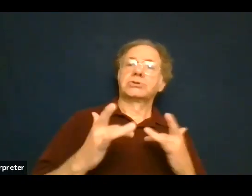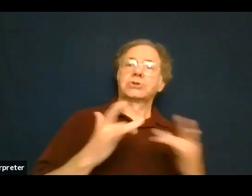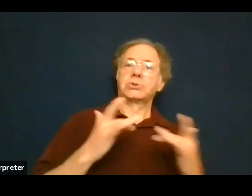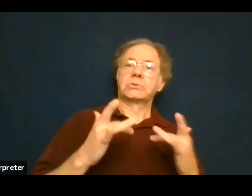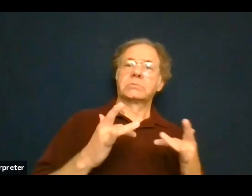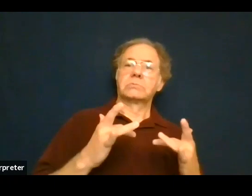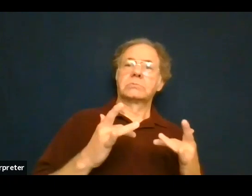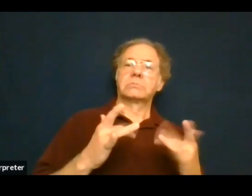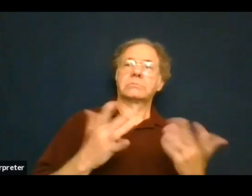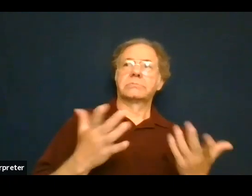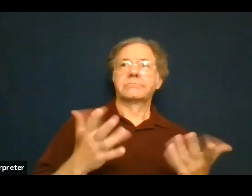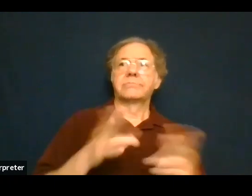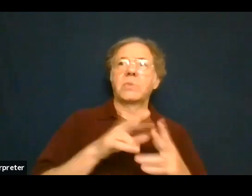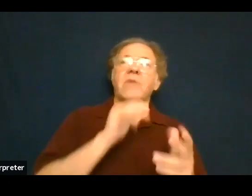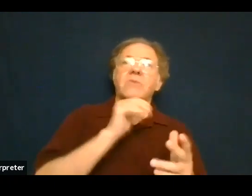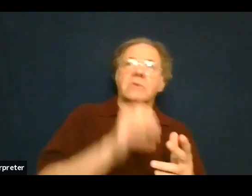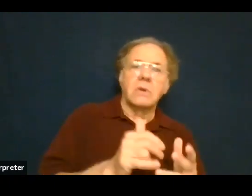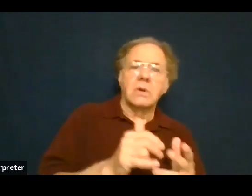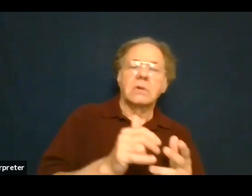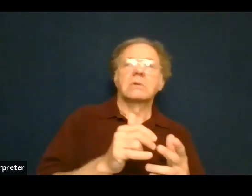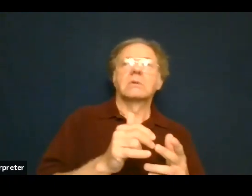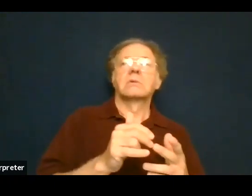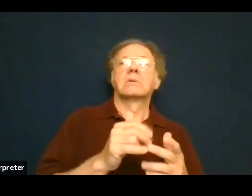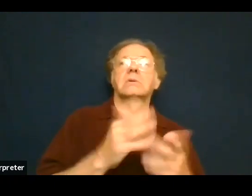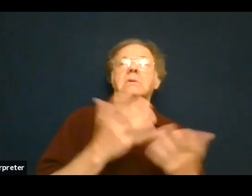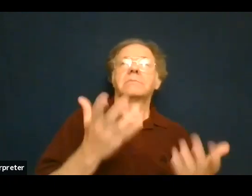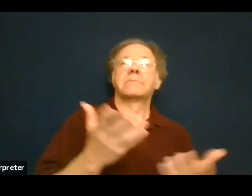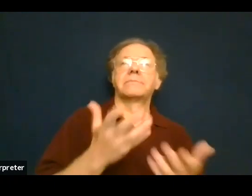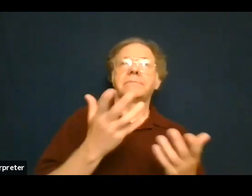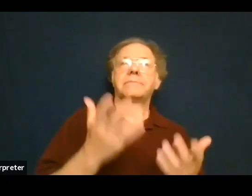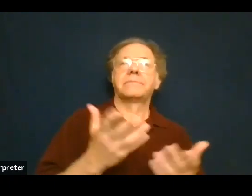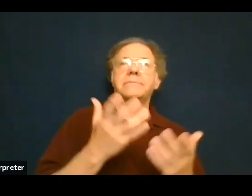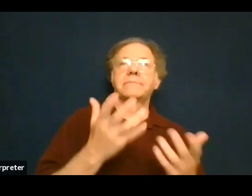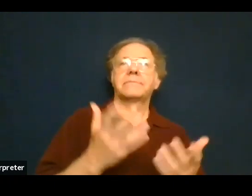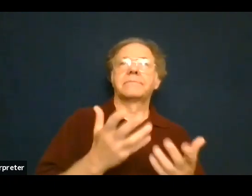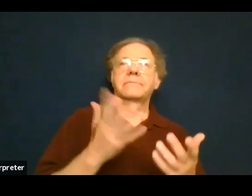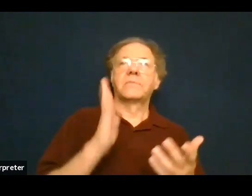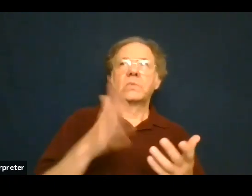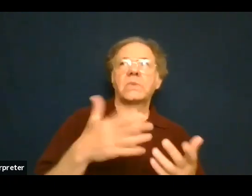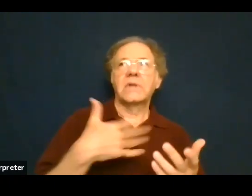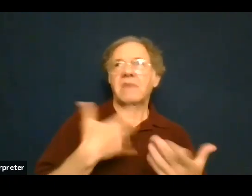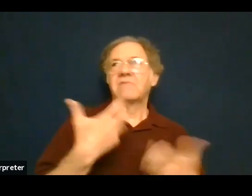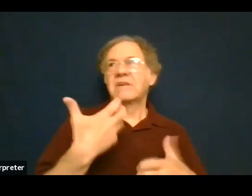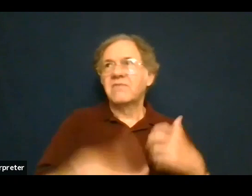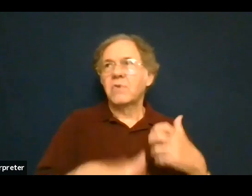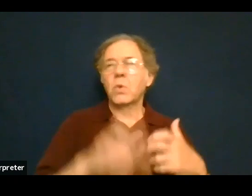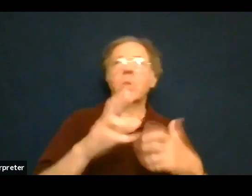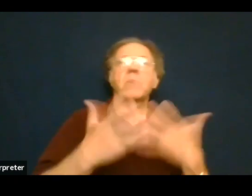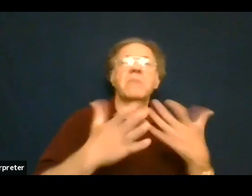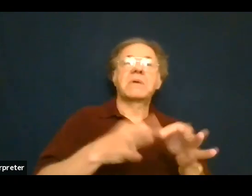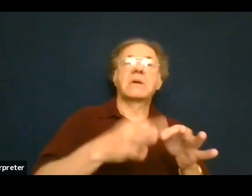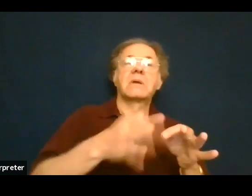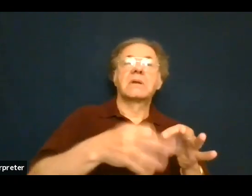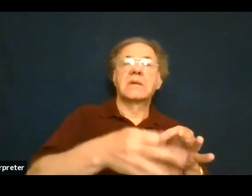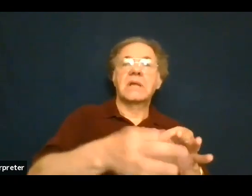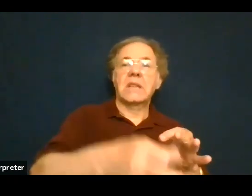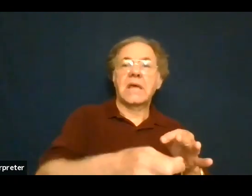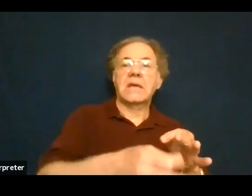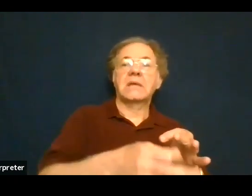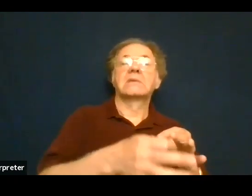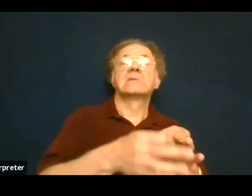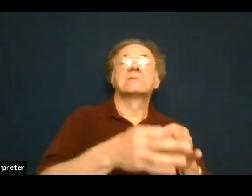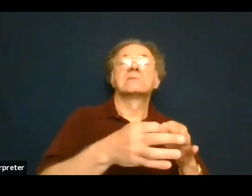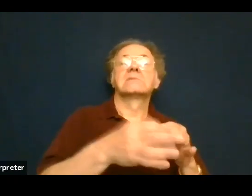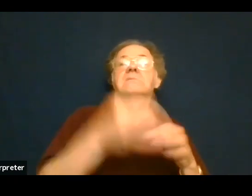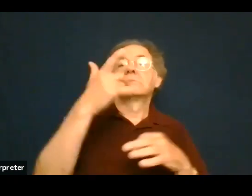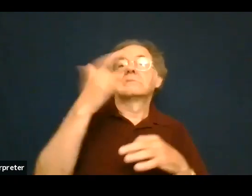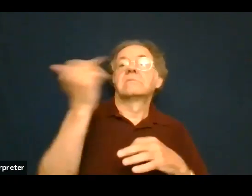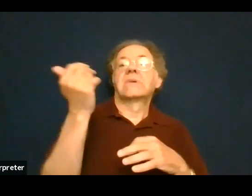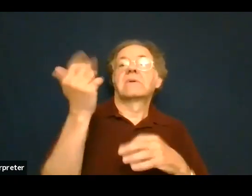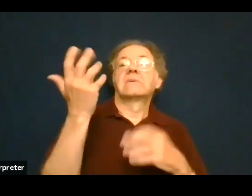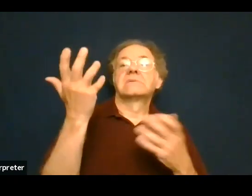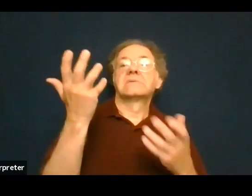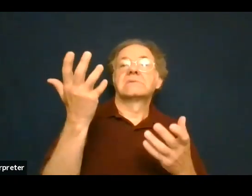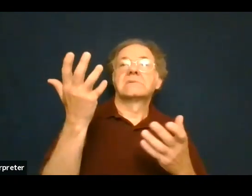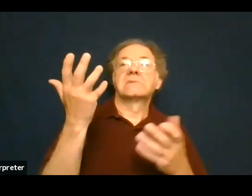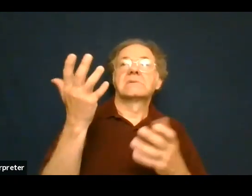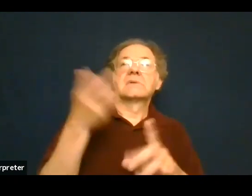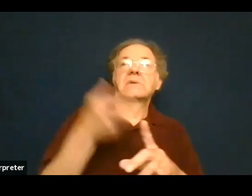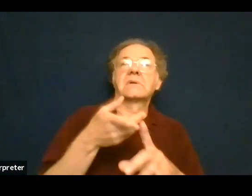there will be difficulties or delays because of an entirely